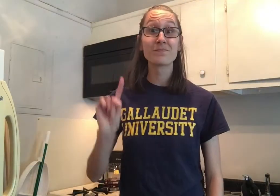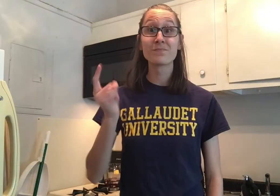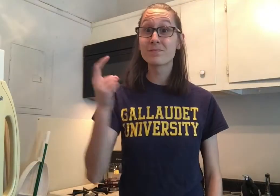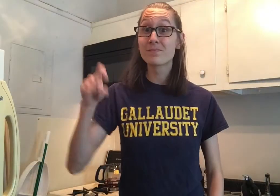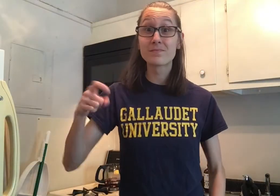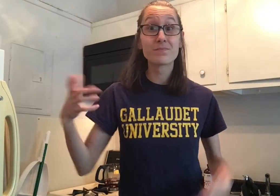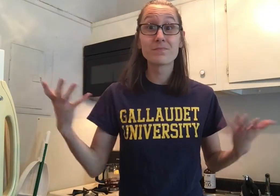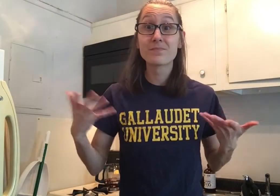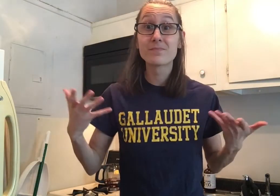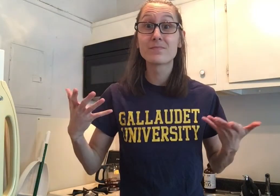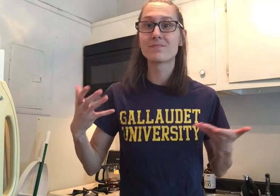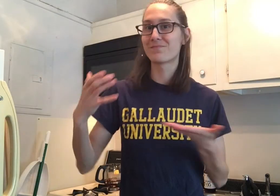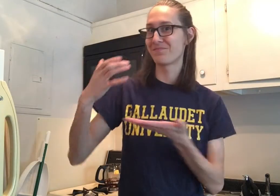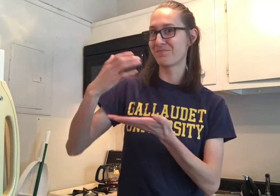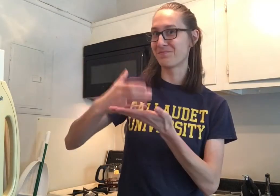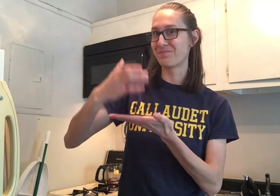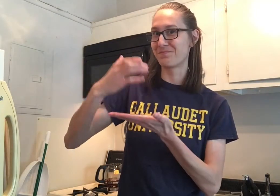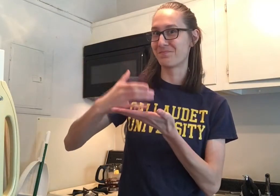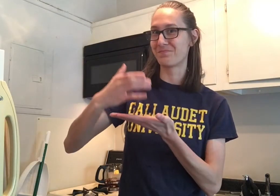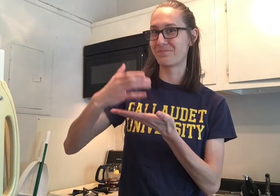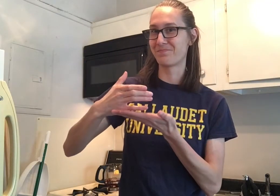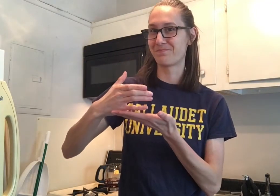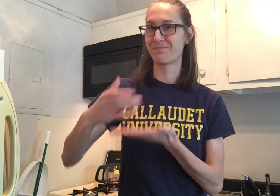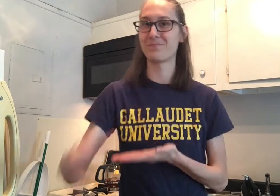First, you'll need a cup